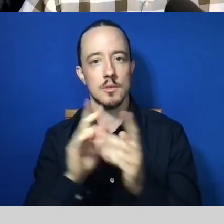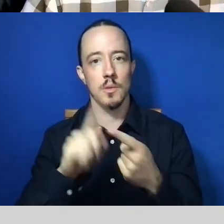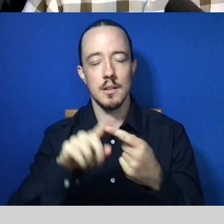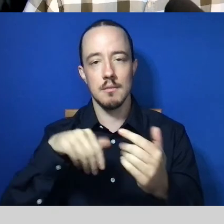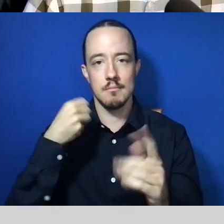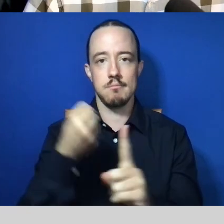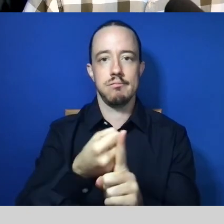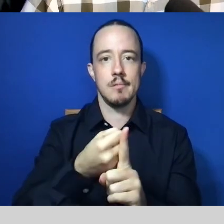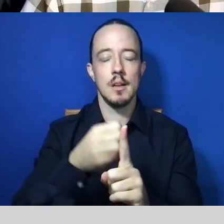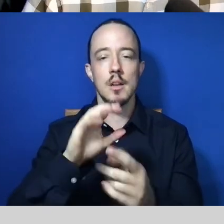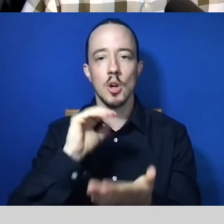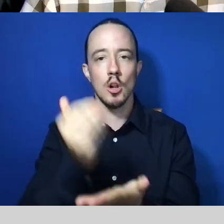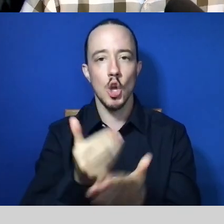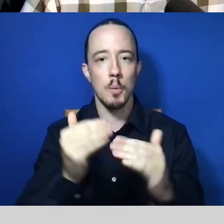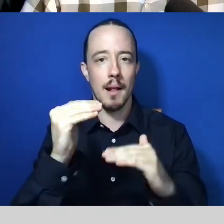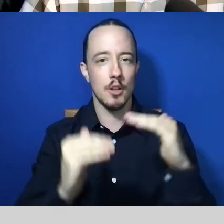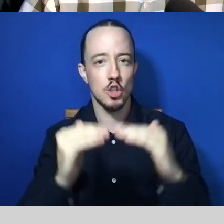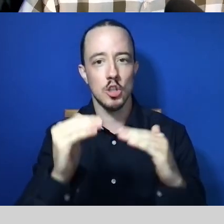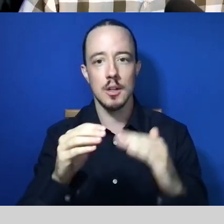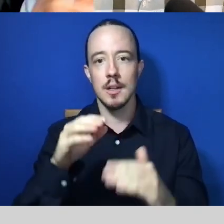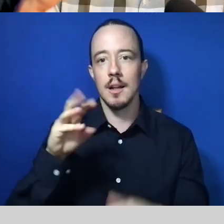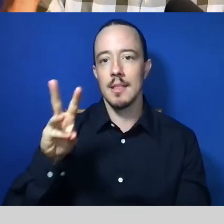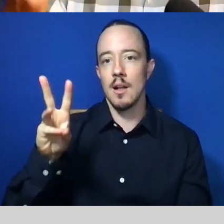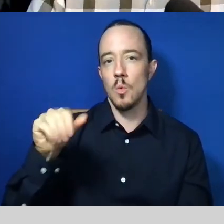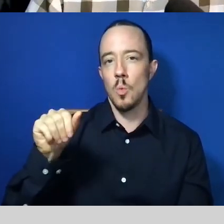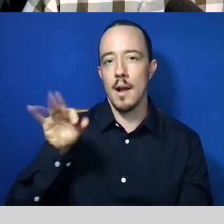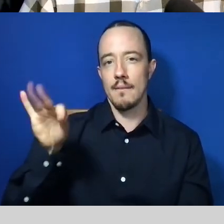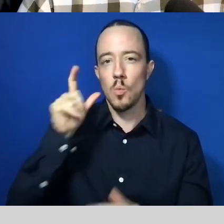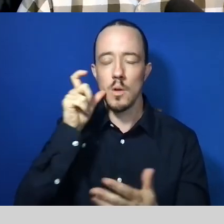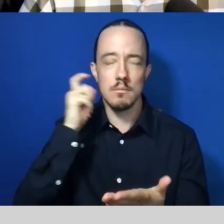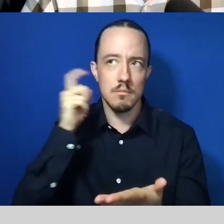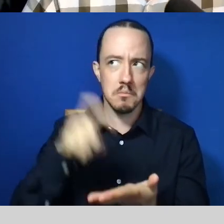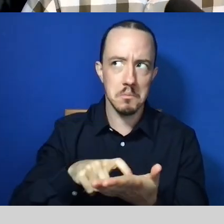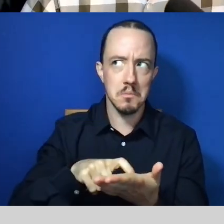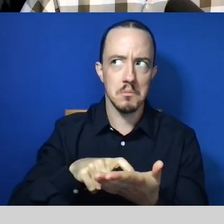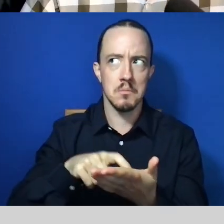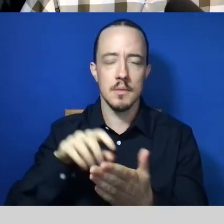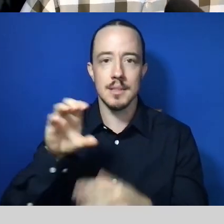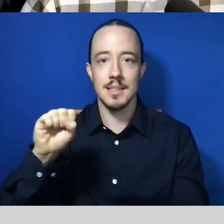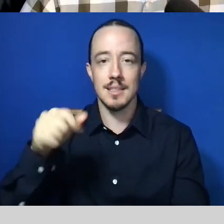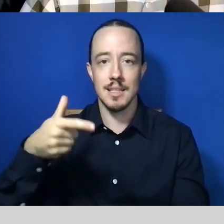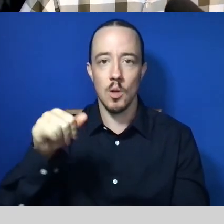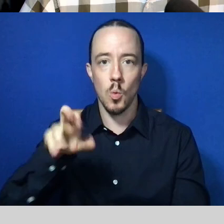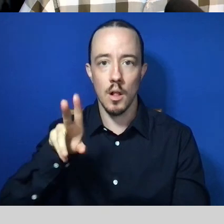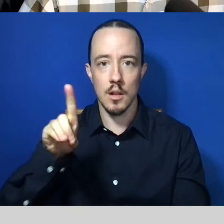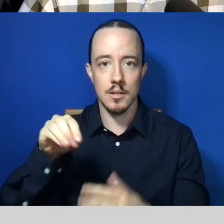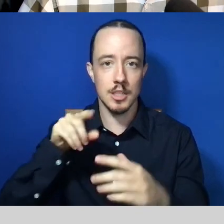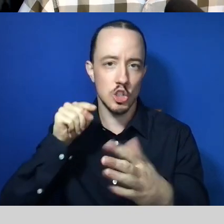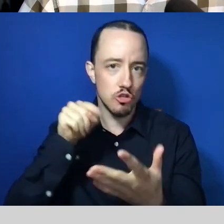whether it's a sql injection attack or basically you just deploy the common like OWASP top 10.